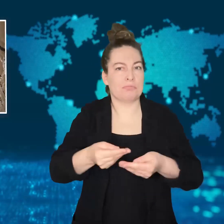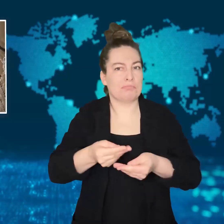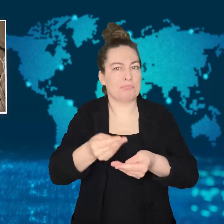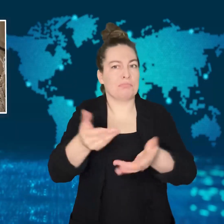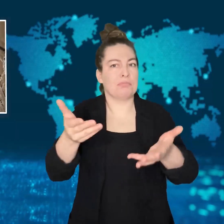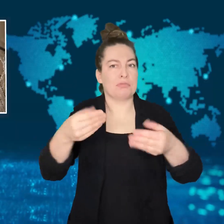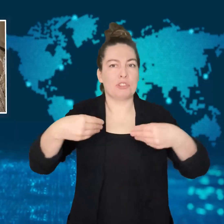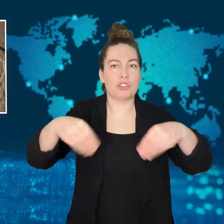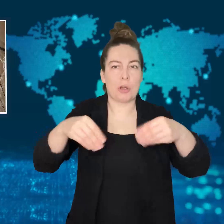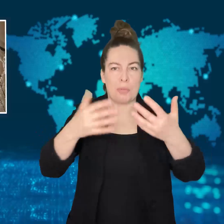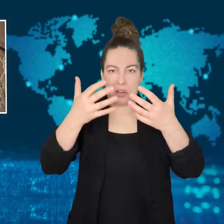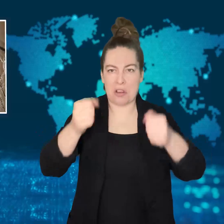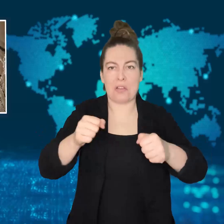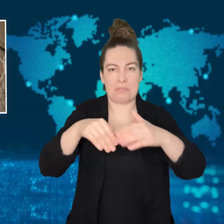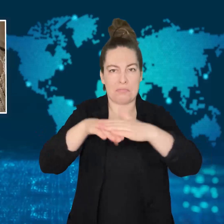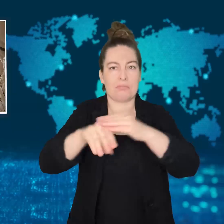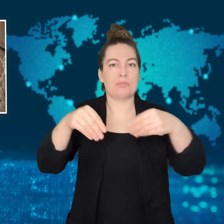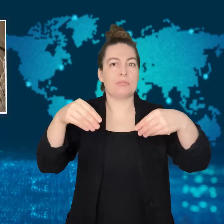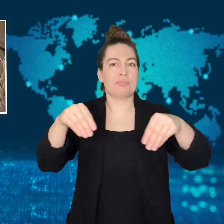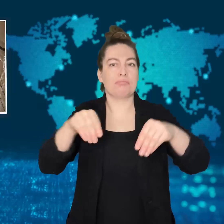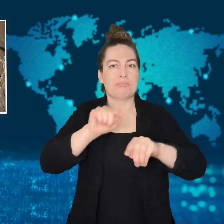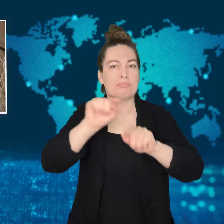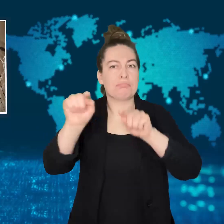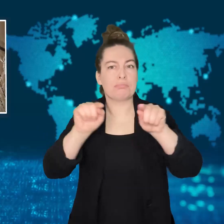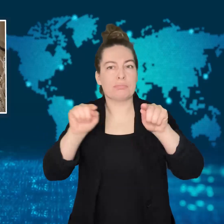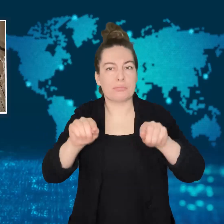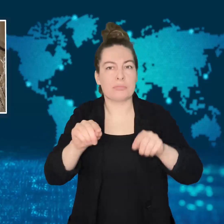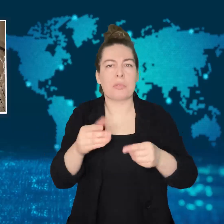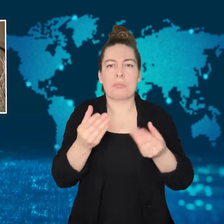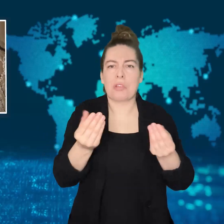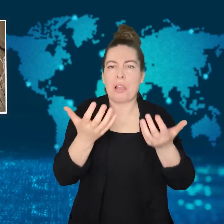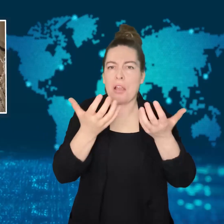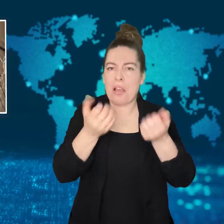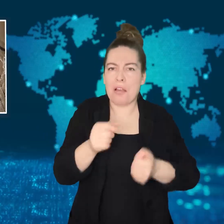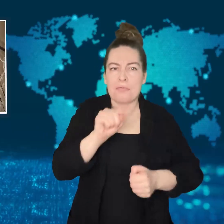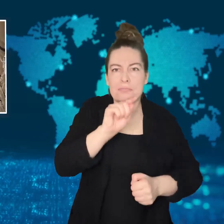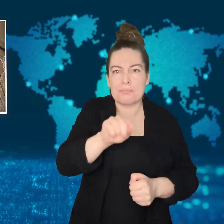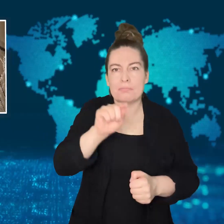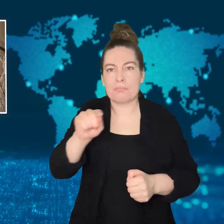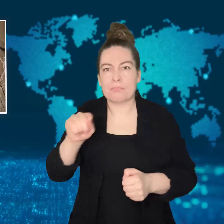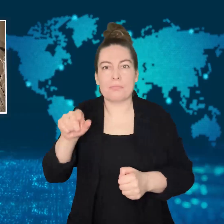than a fifth of its rice reserves.